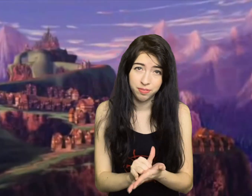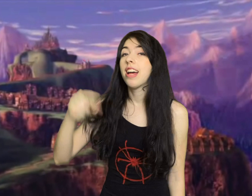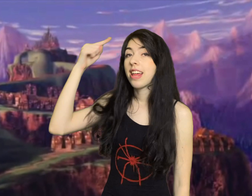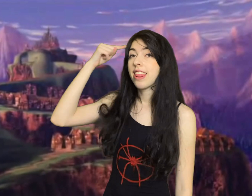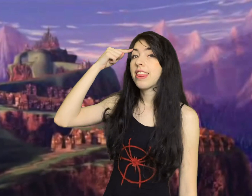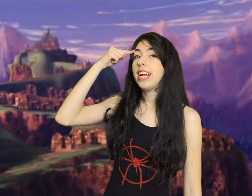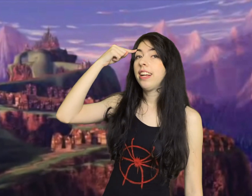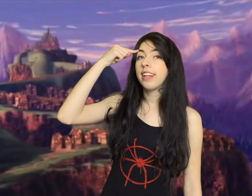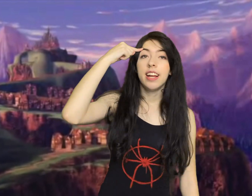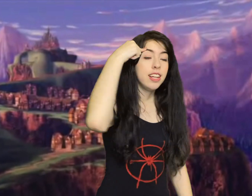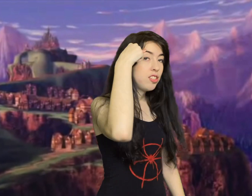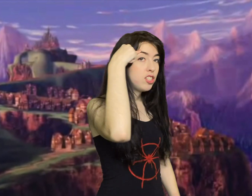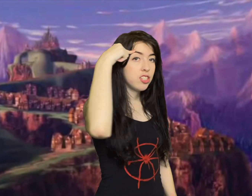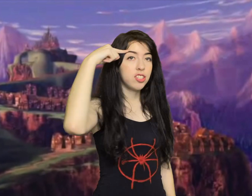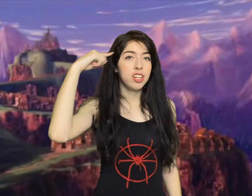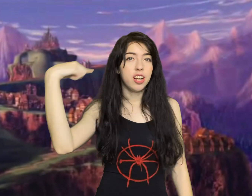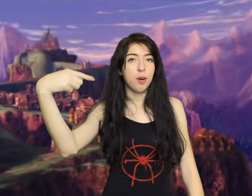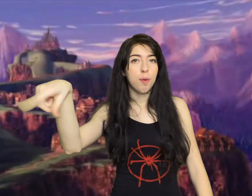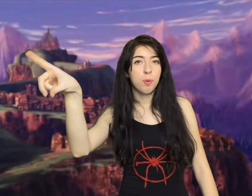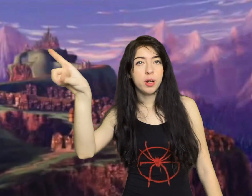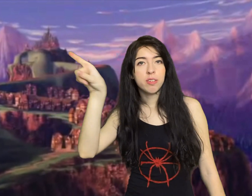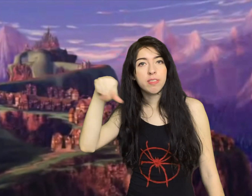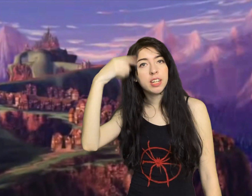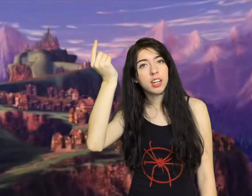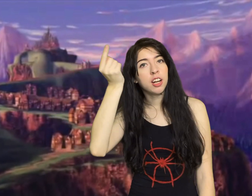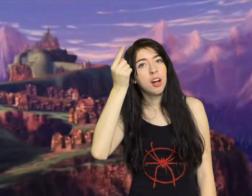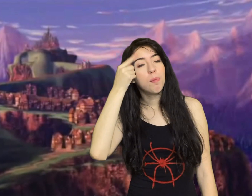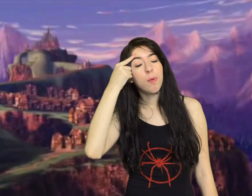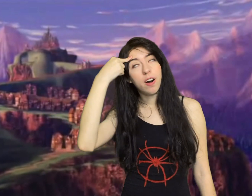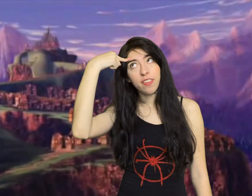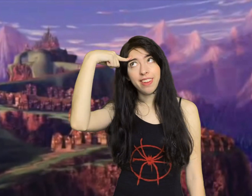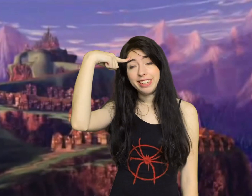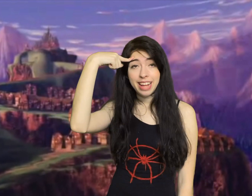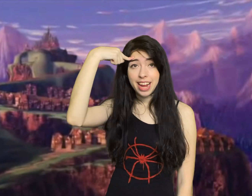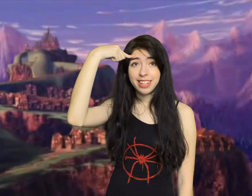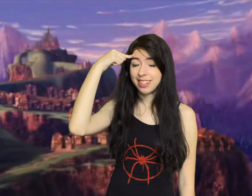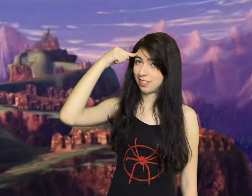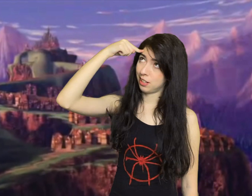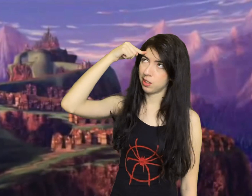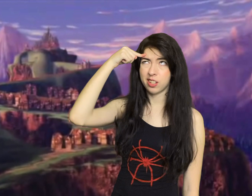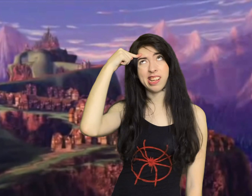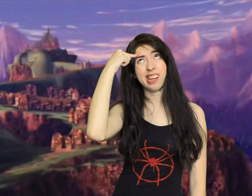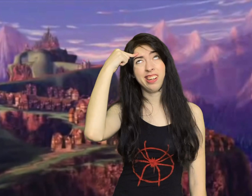THINK it's just you know pointer finger on like the head because you know you're thinking